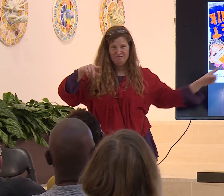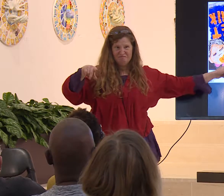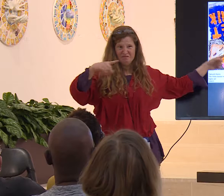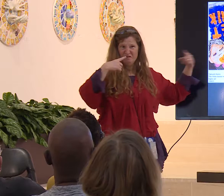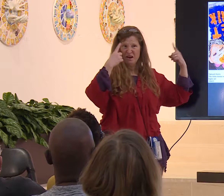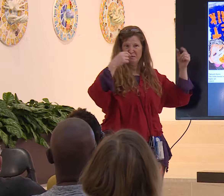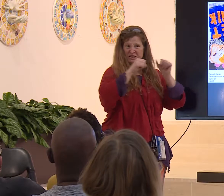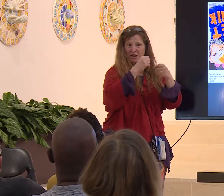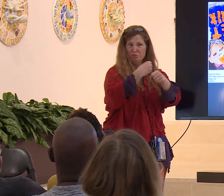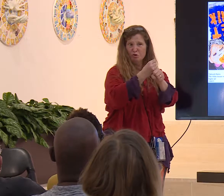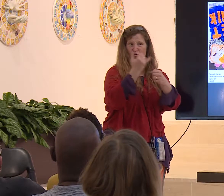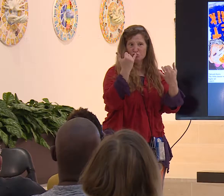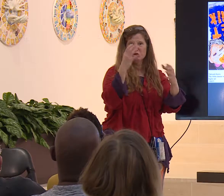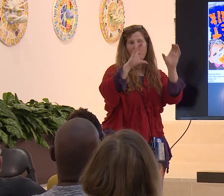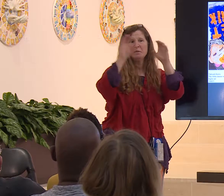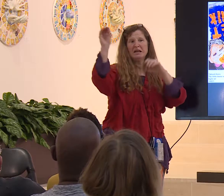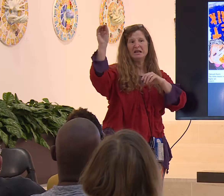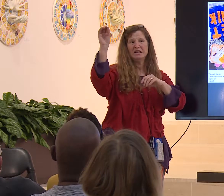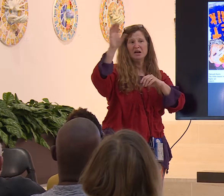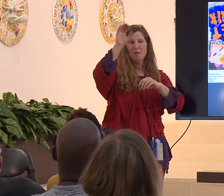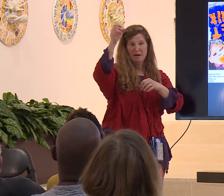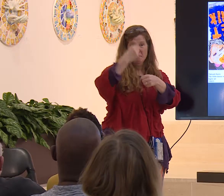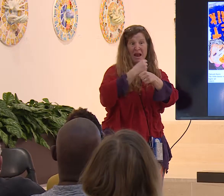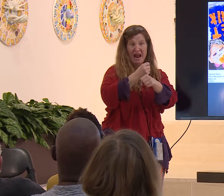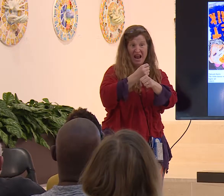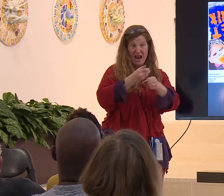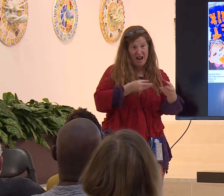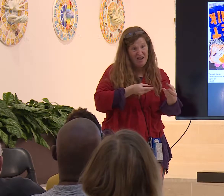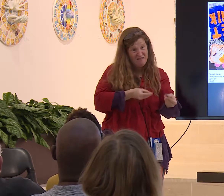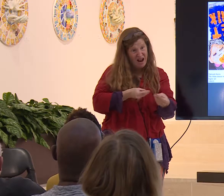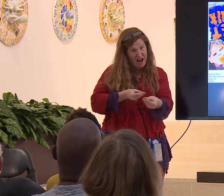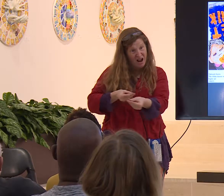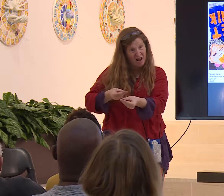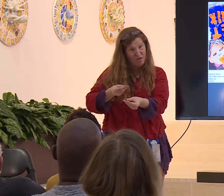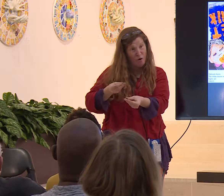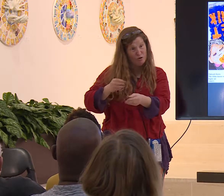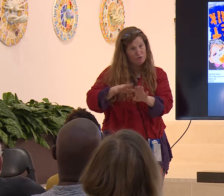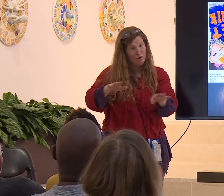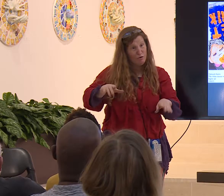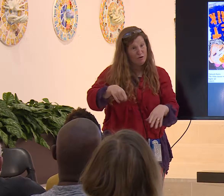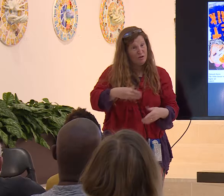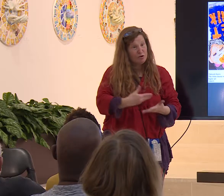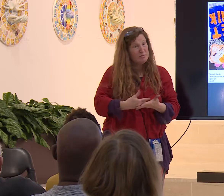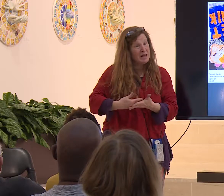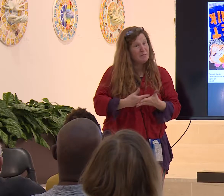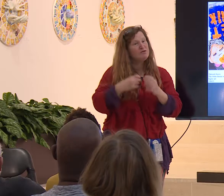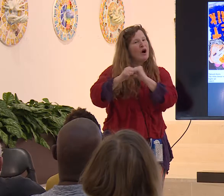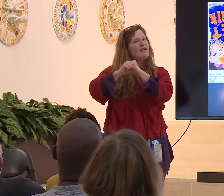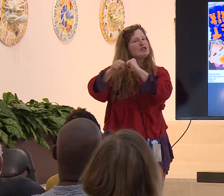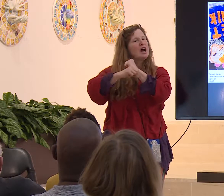because they gave the children pet milk. It was made not for children, but that's what they decided